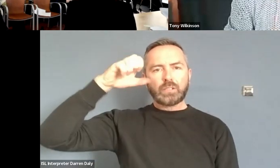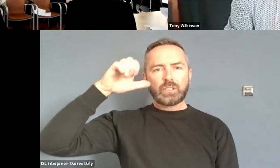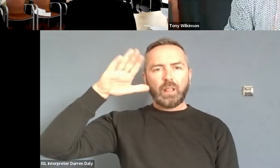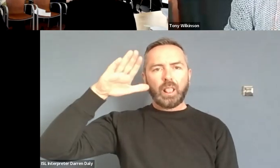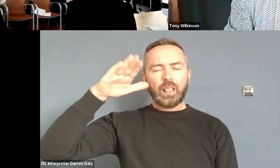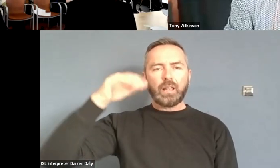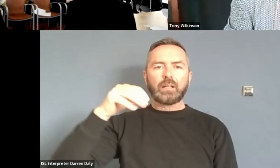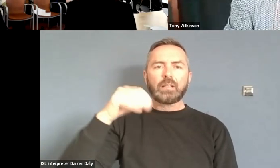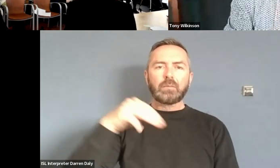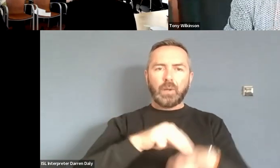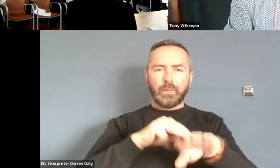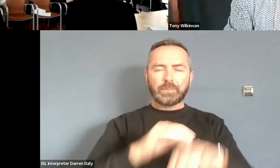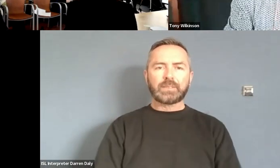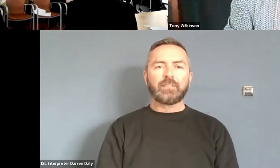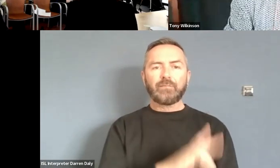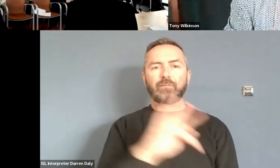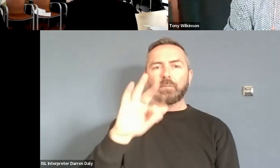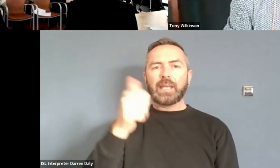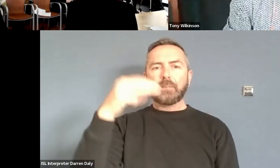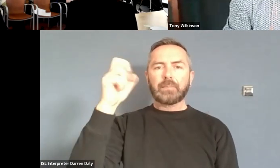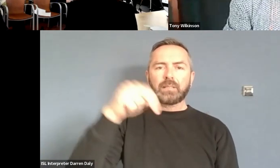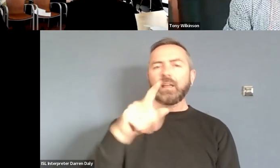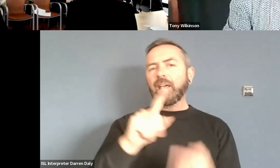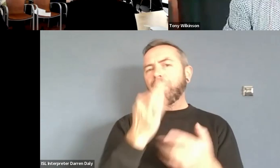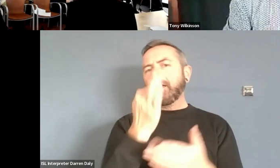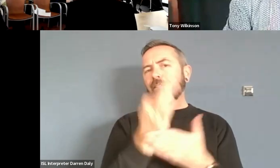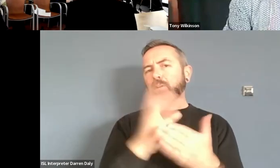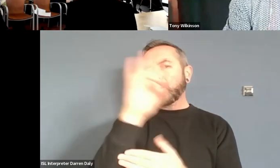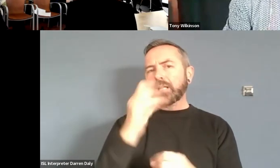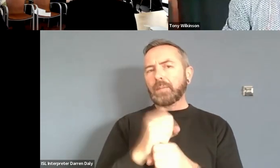A few questions in, in relation to asylum seekers wondering did anything come up